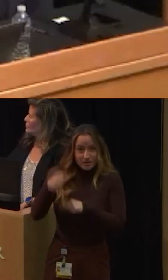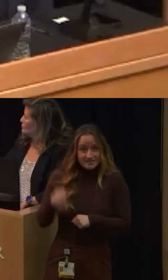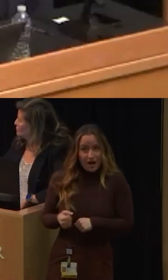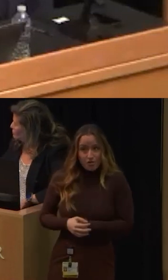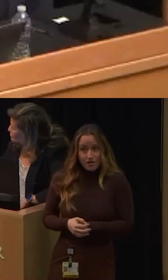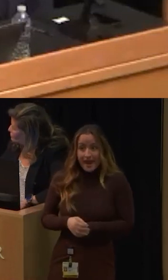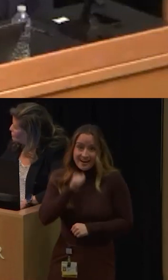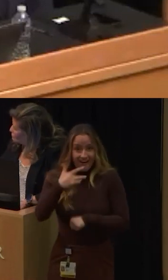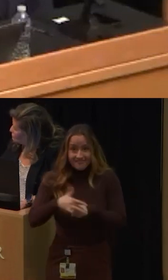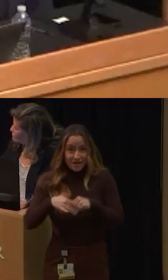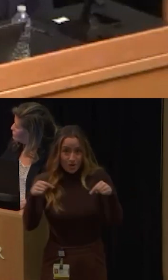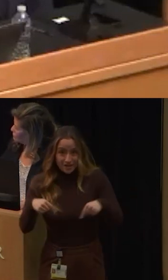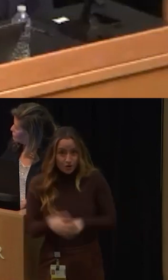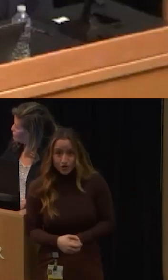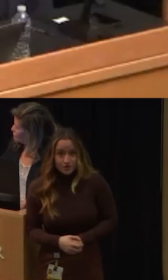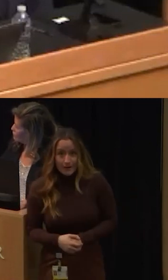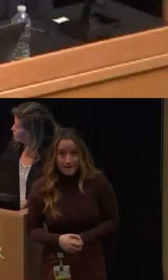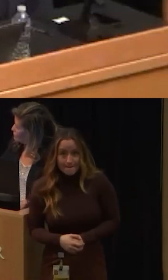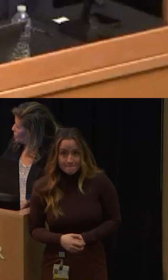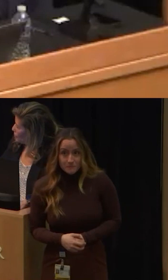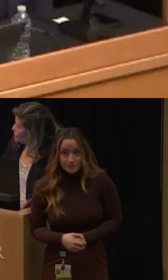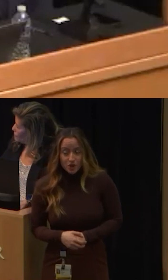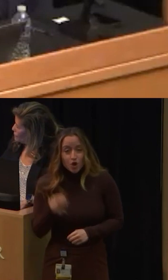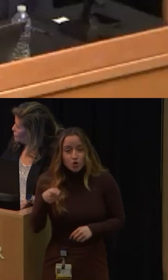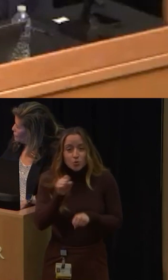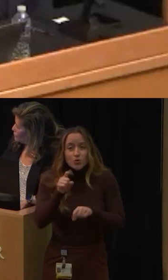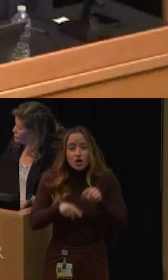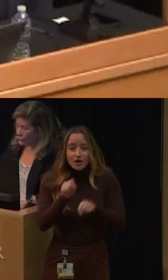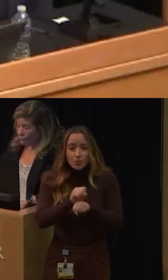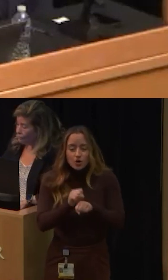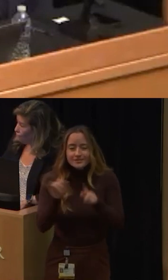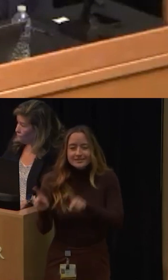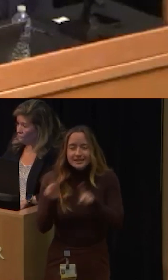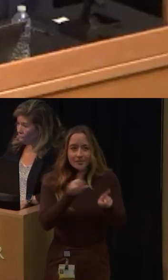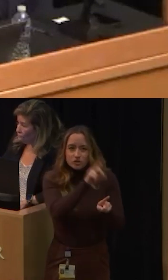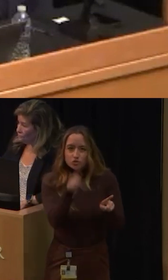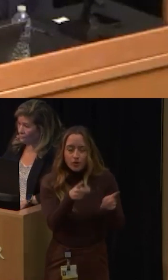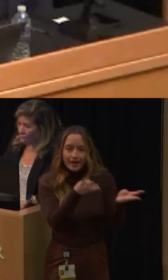It was not available. You couldn't work on the assembly line at Kodak in 1950.